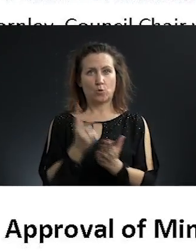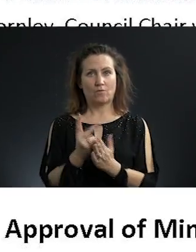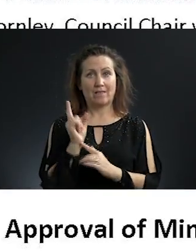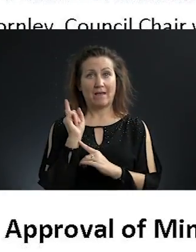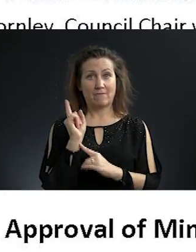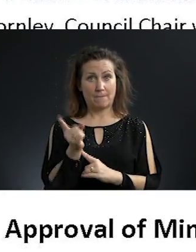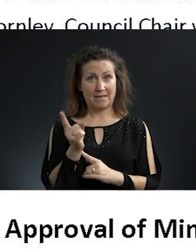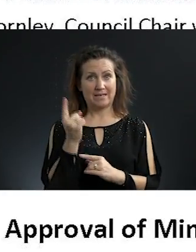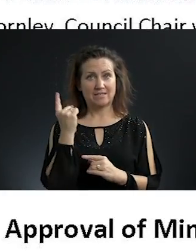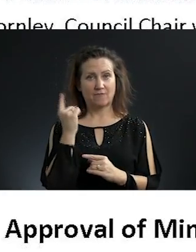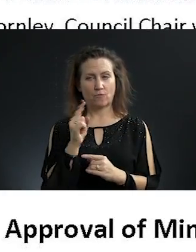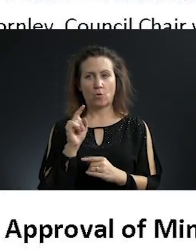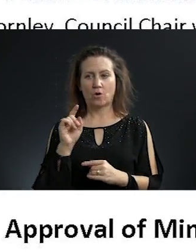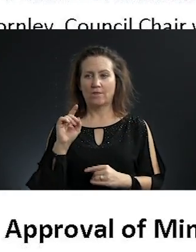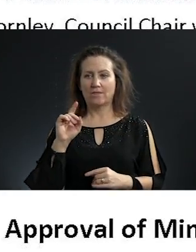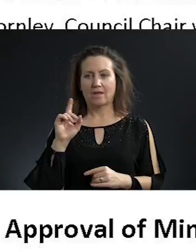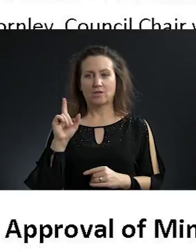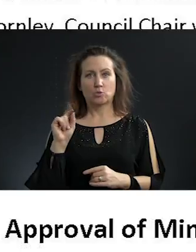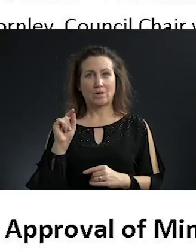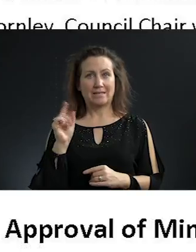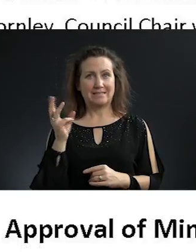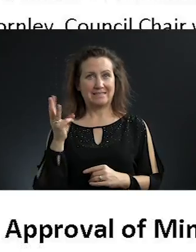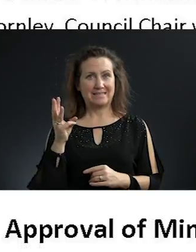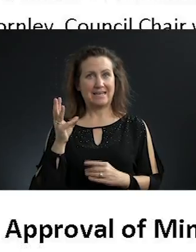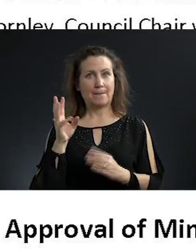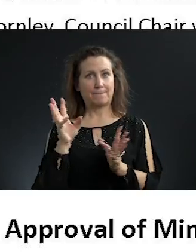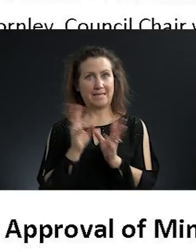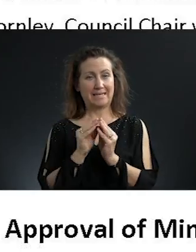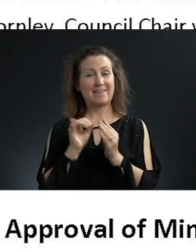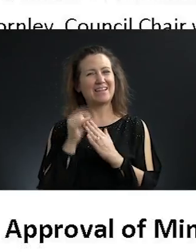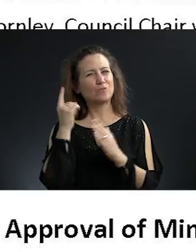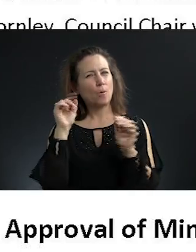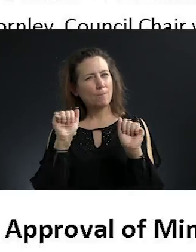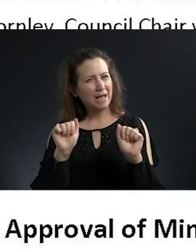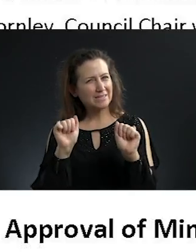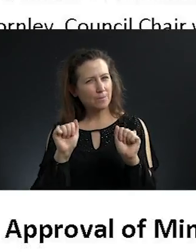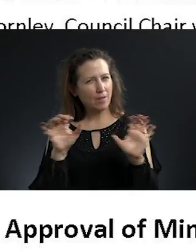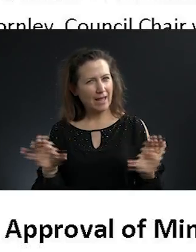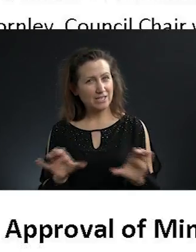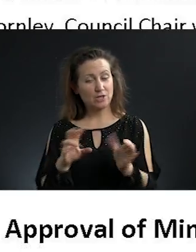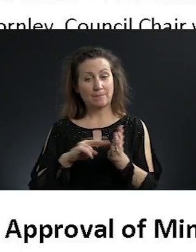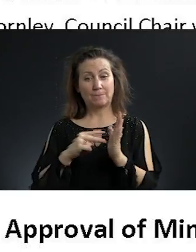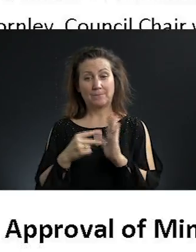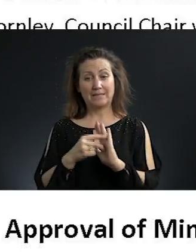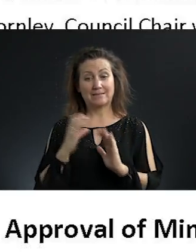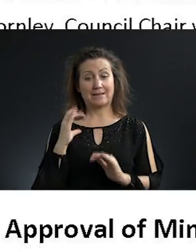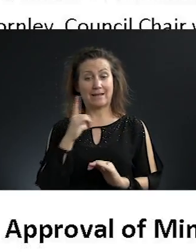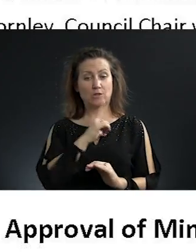2016 meeting this is for possible action this means that the council will be taking a vote on this item